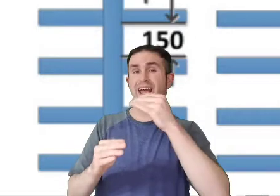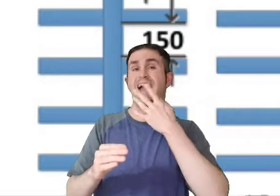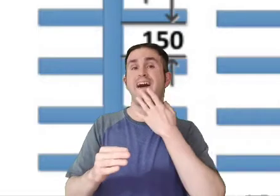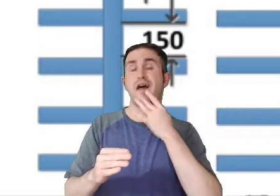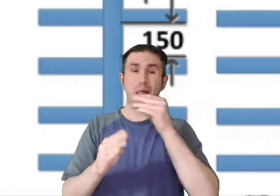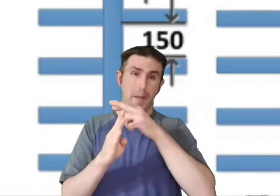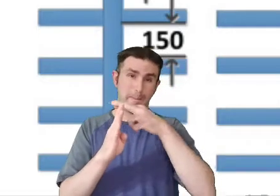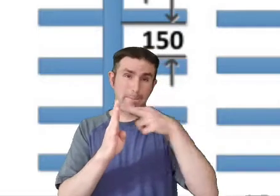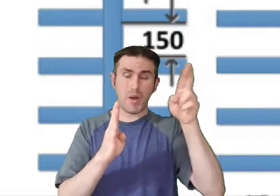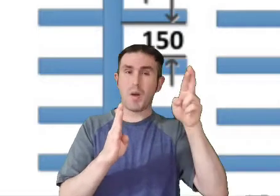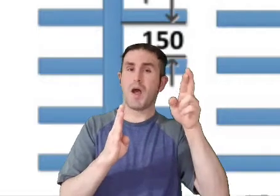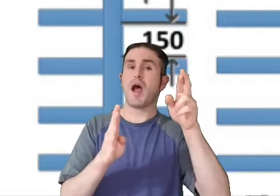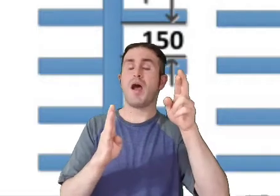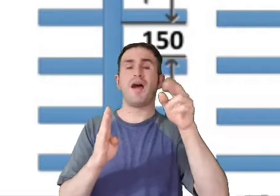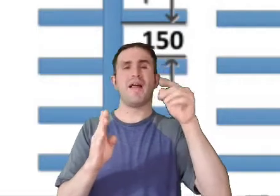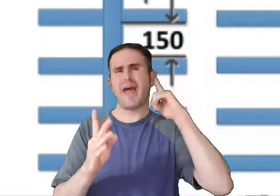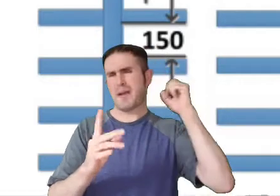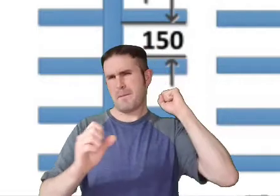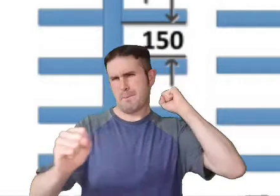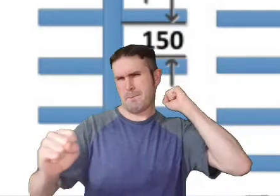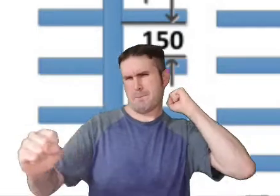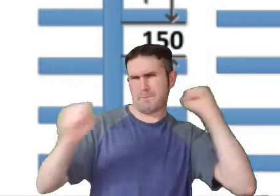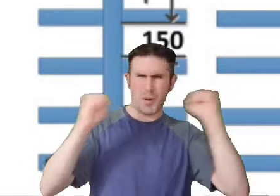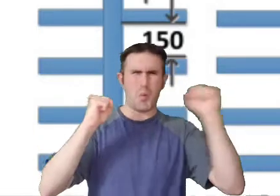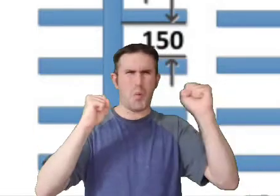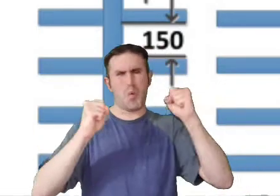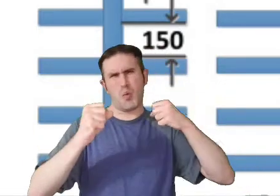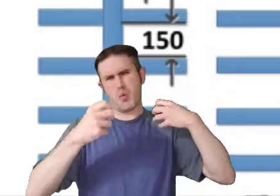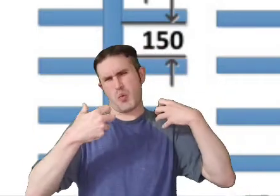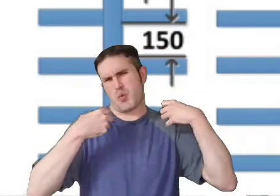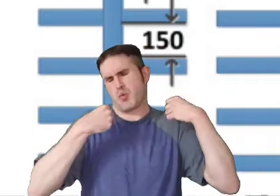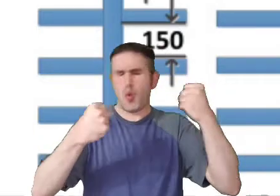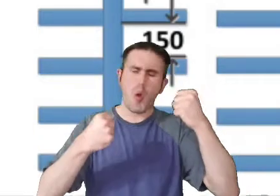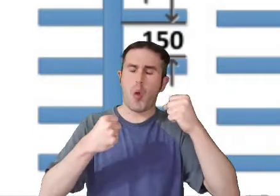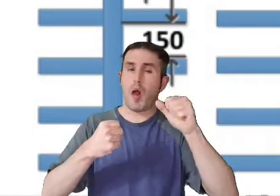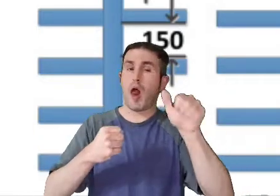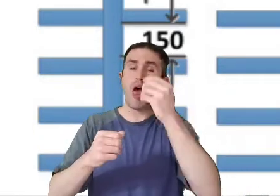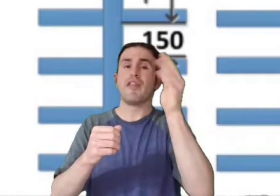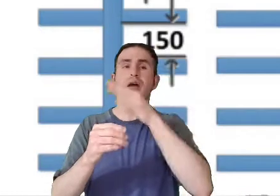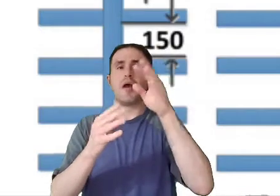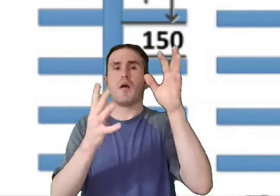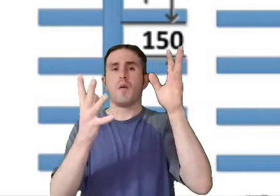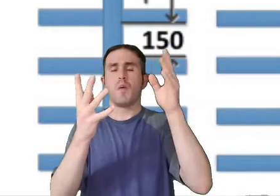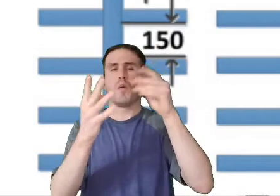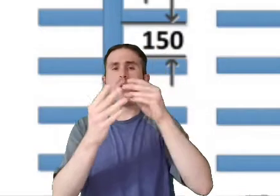that reflects becomes so much multiplied! Whereas all the other colors in the spectrum are cancelled